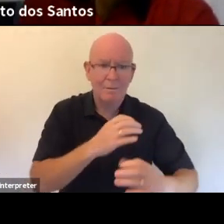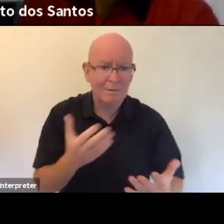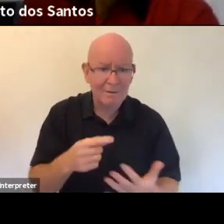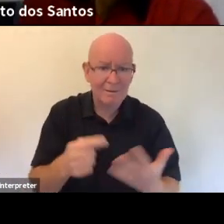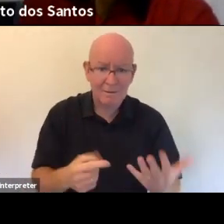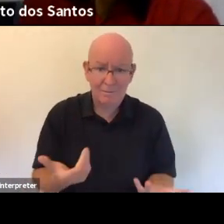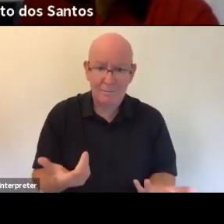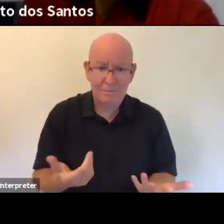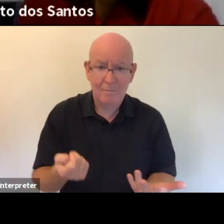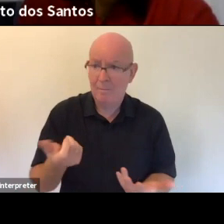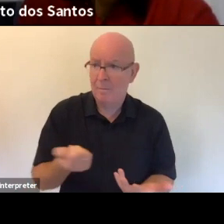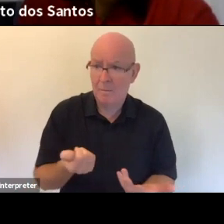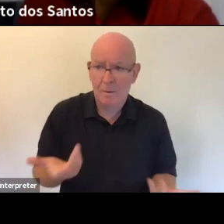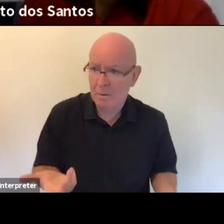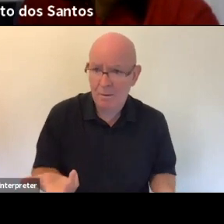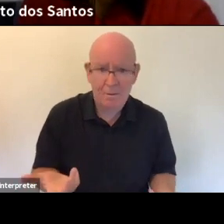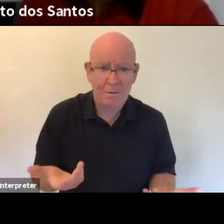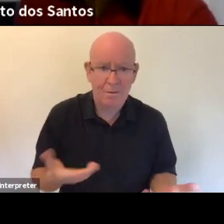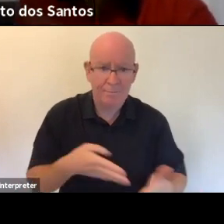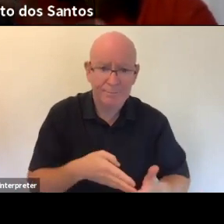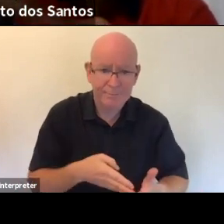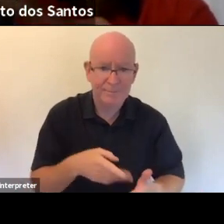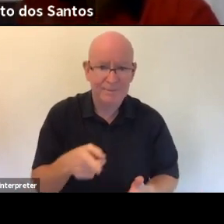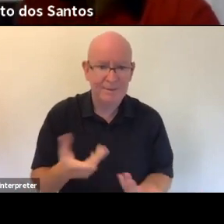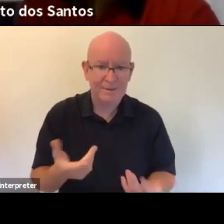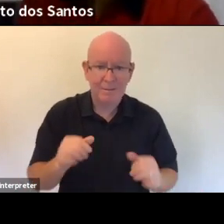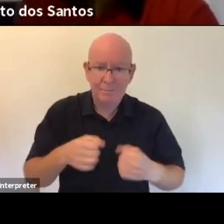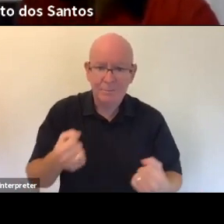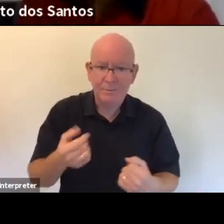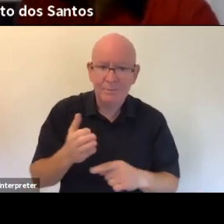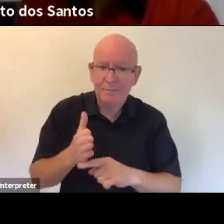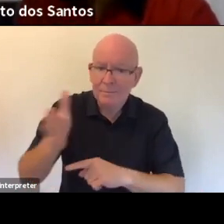He is complaining about that…